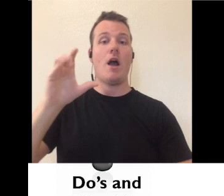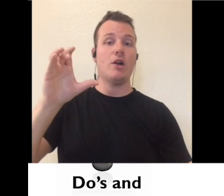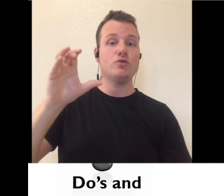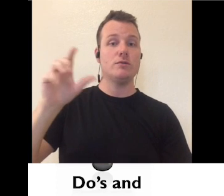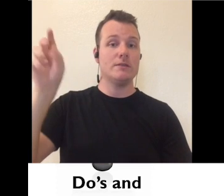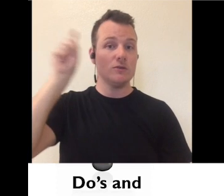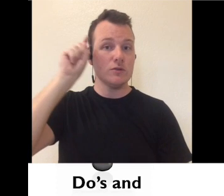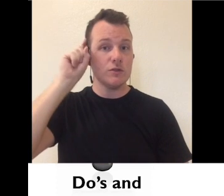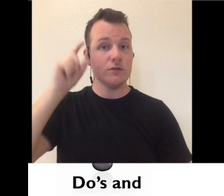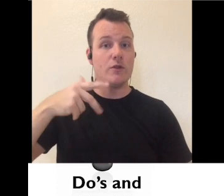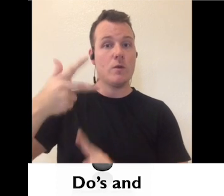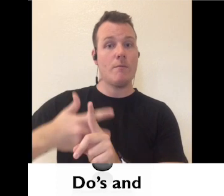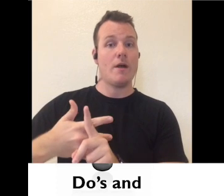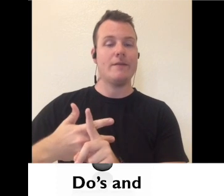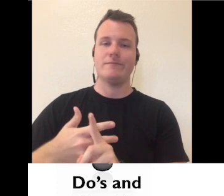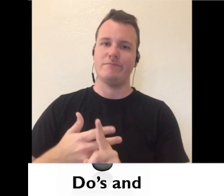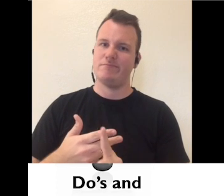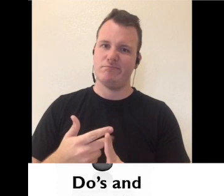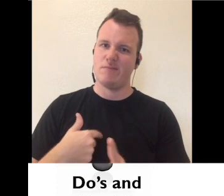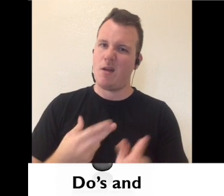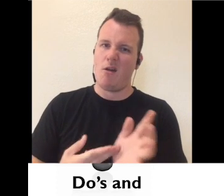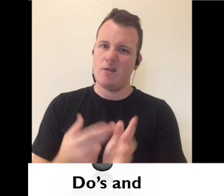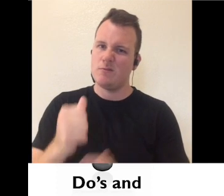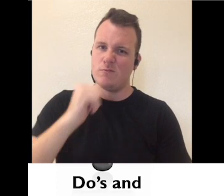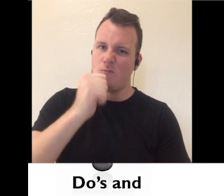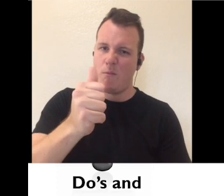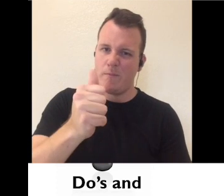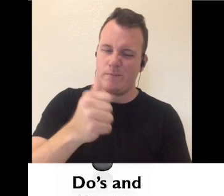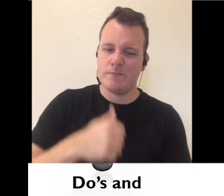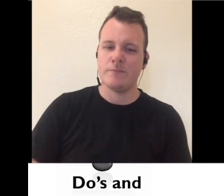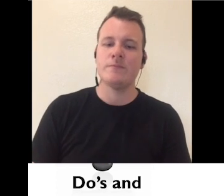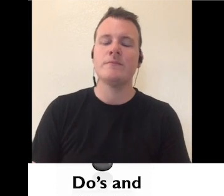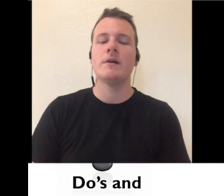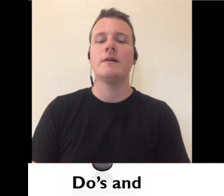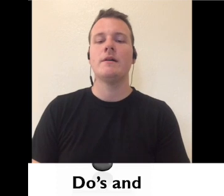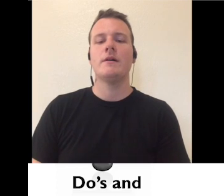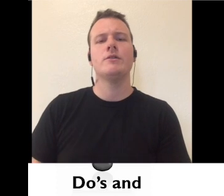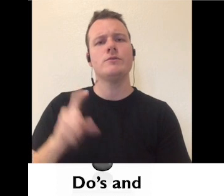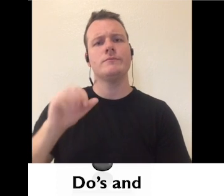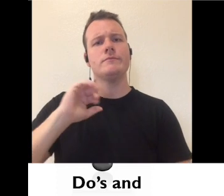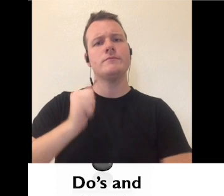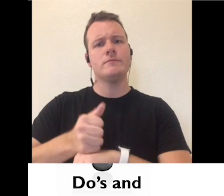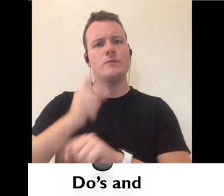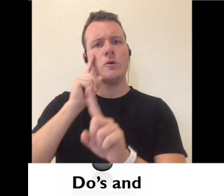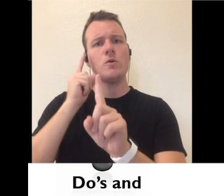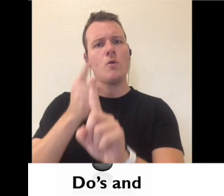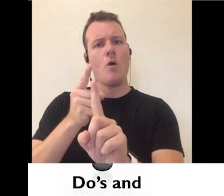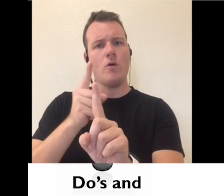Well I bet you won't. In most cases you want to set those more realistically.